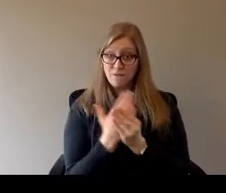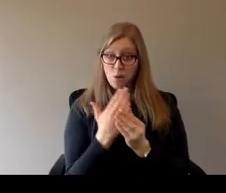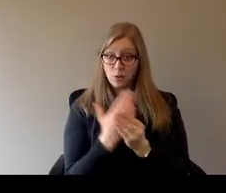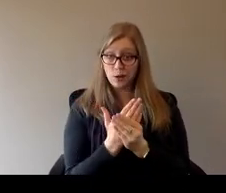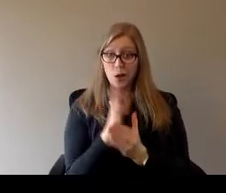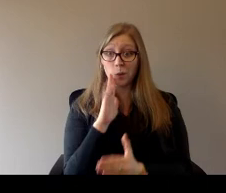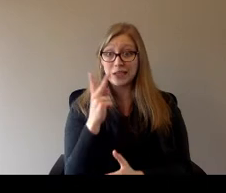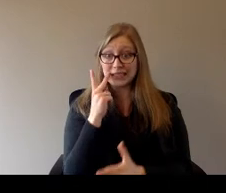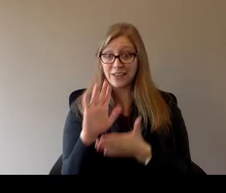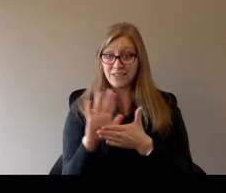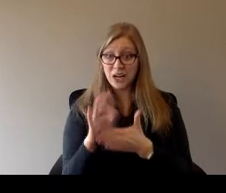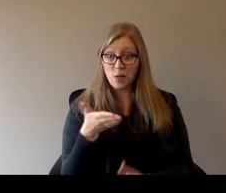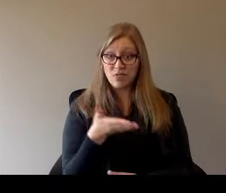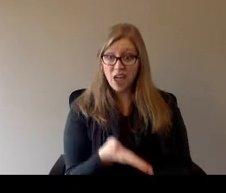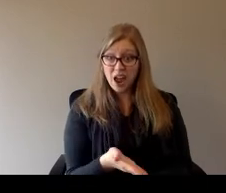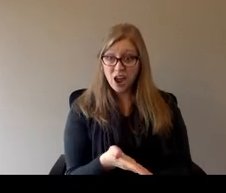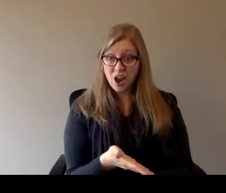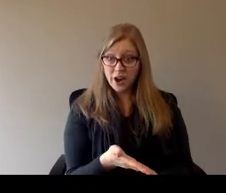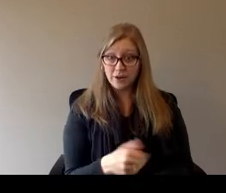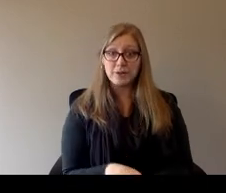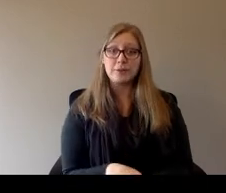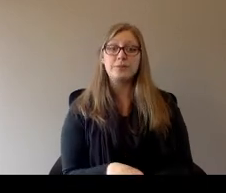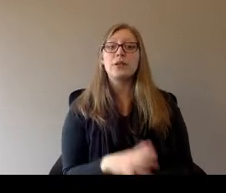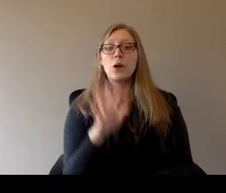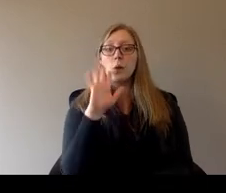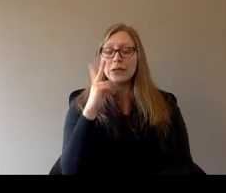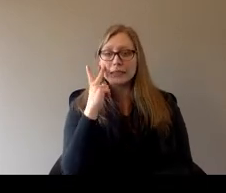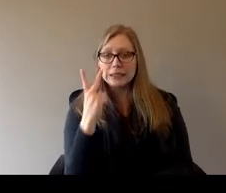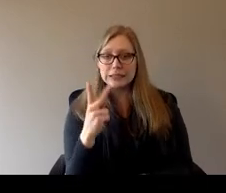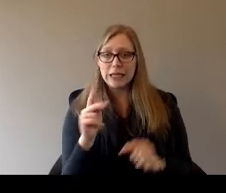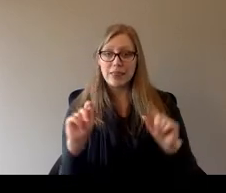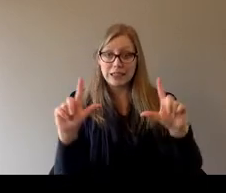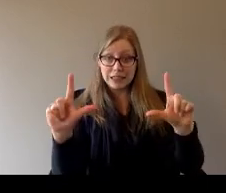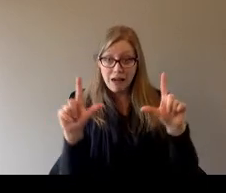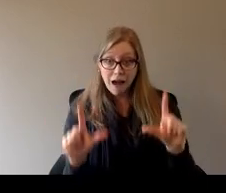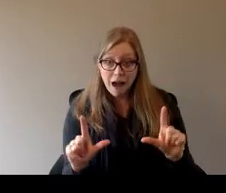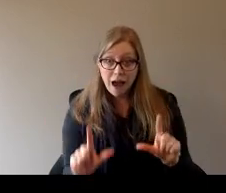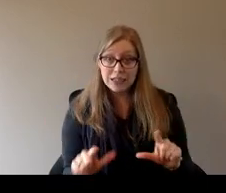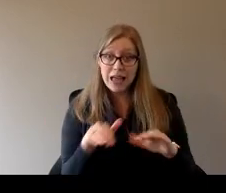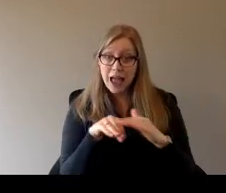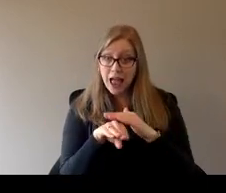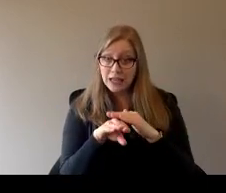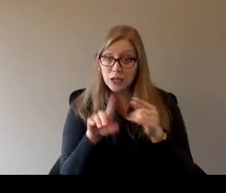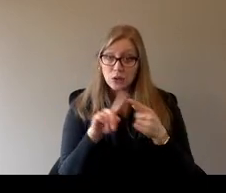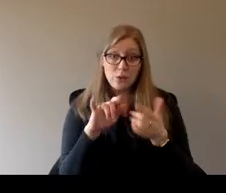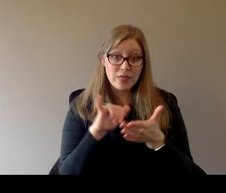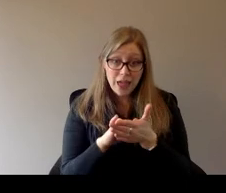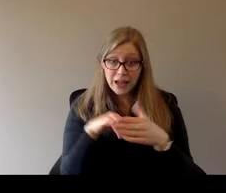You'll have the slides, access to the slides, that are within that video.